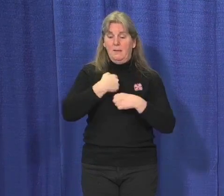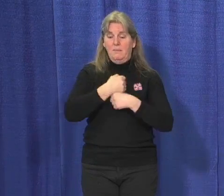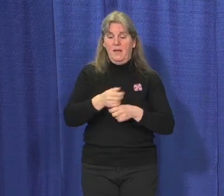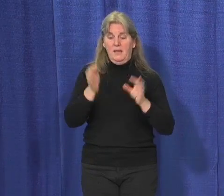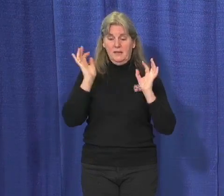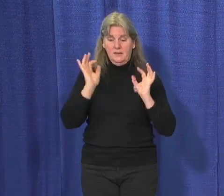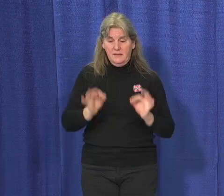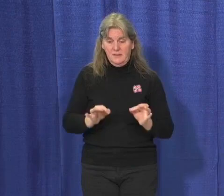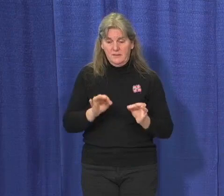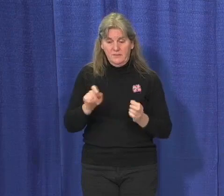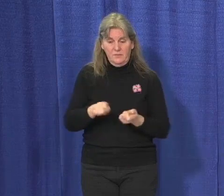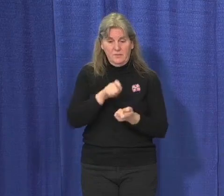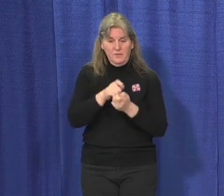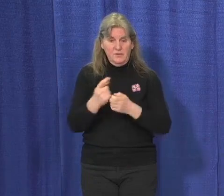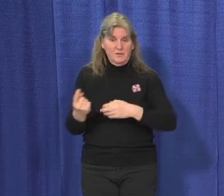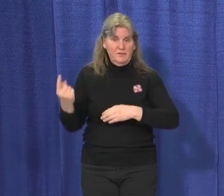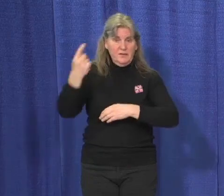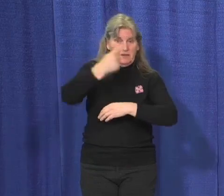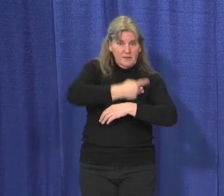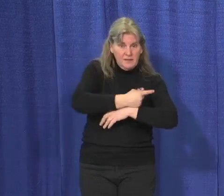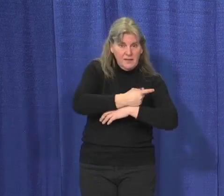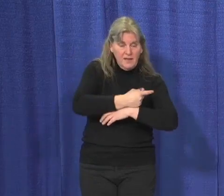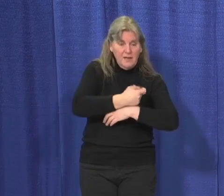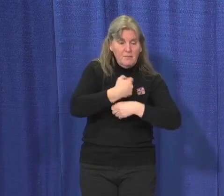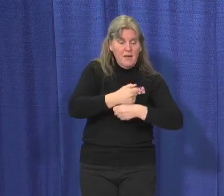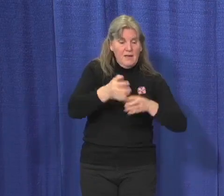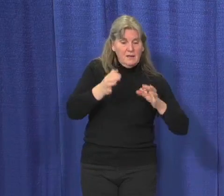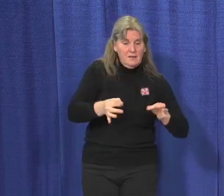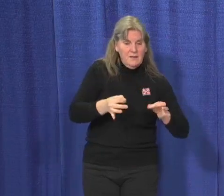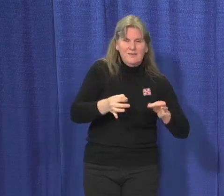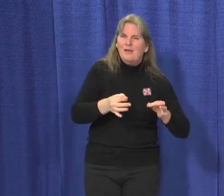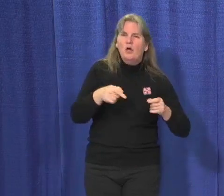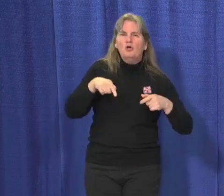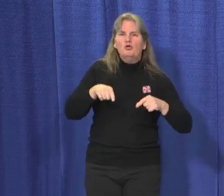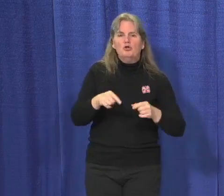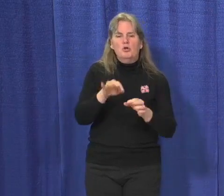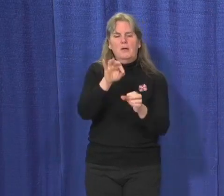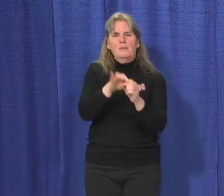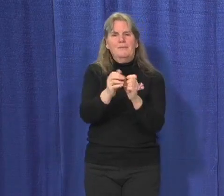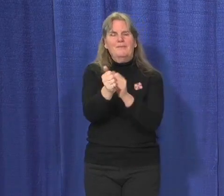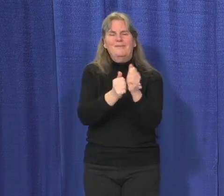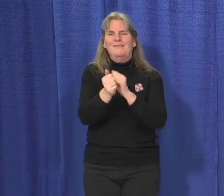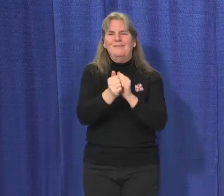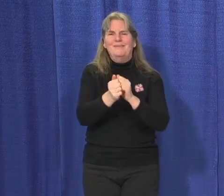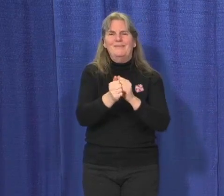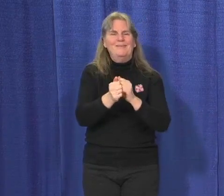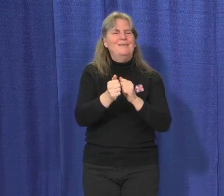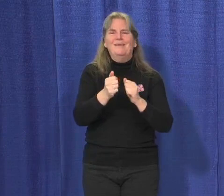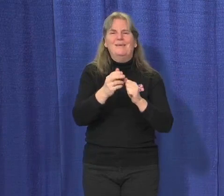specific timelines during a period when we are in an election because these are